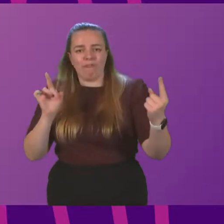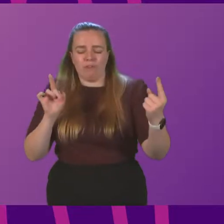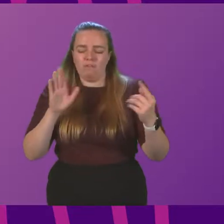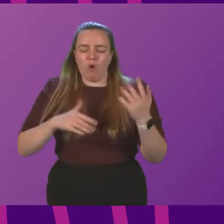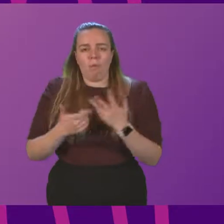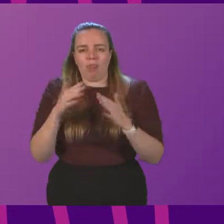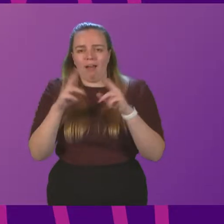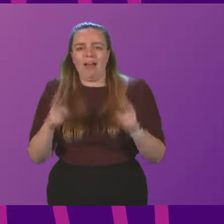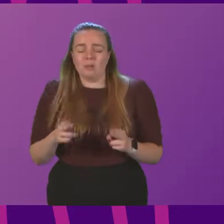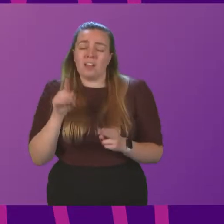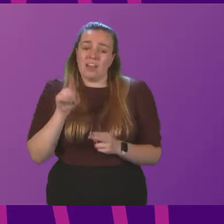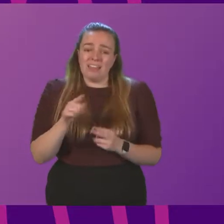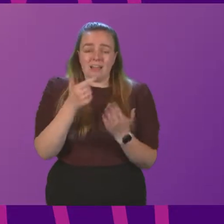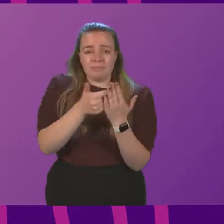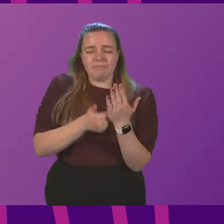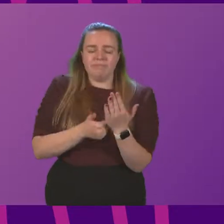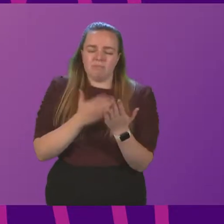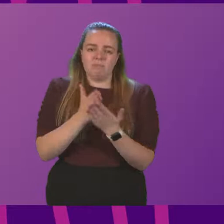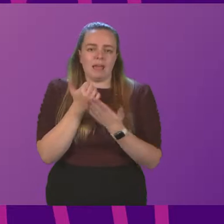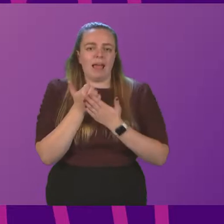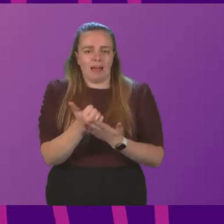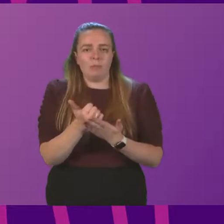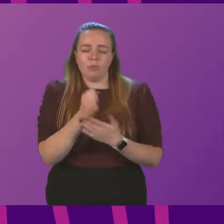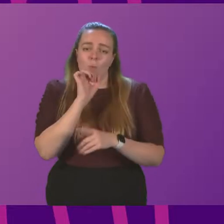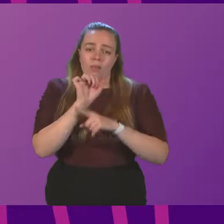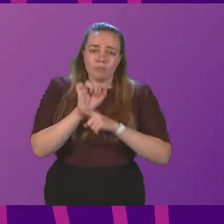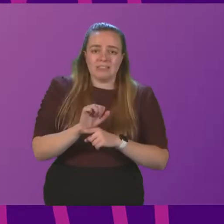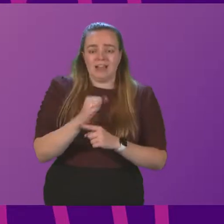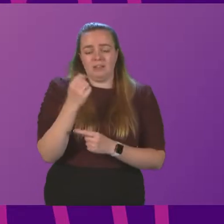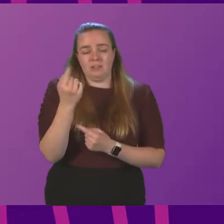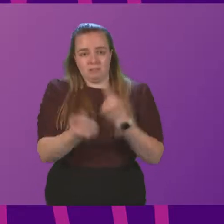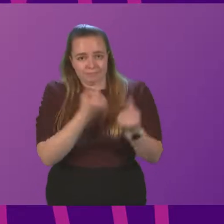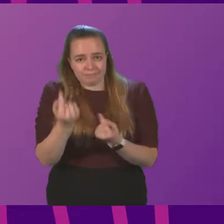Those precautions do make a difference and will protect you and the people around you,